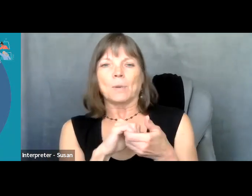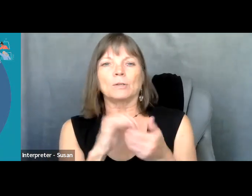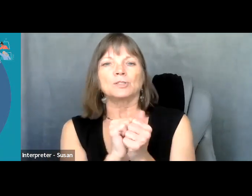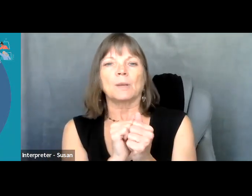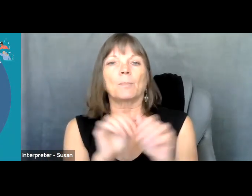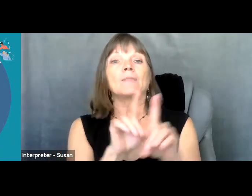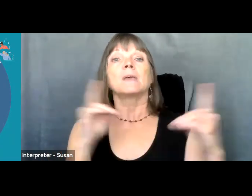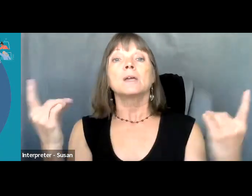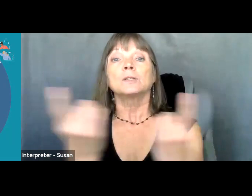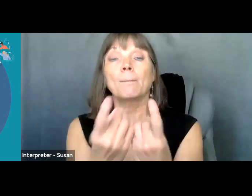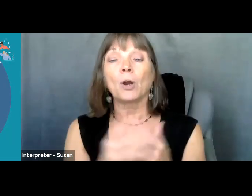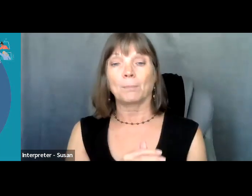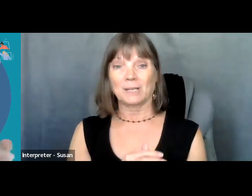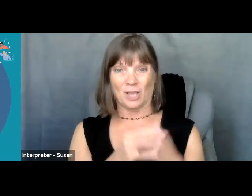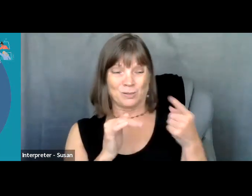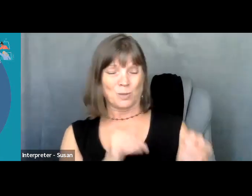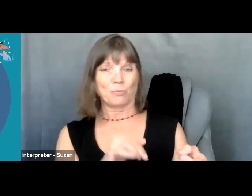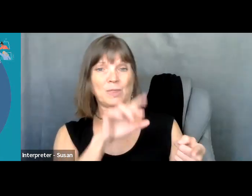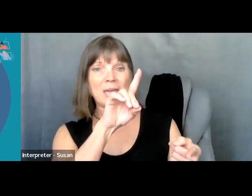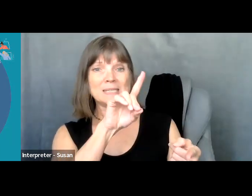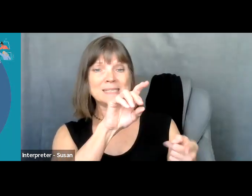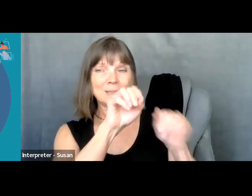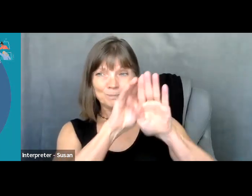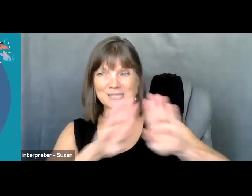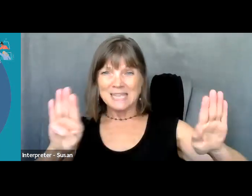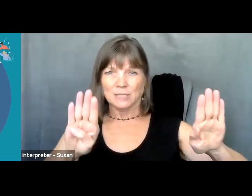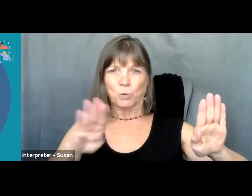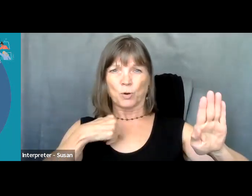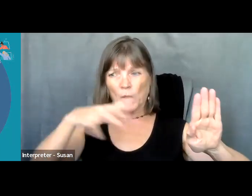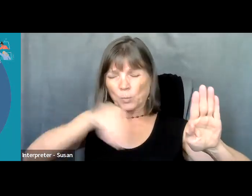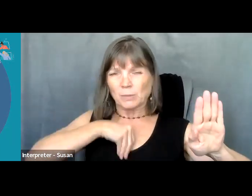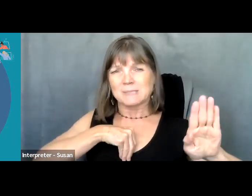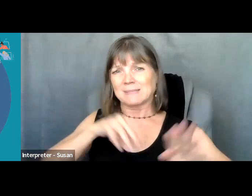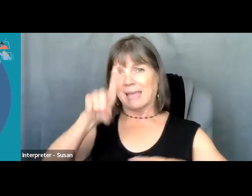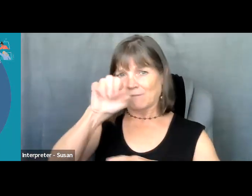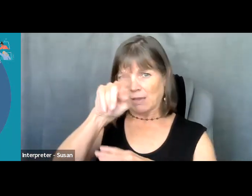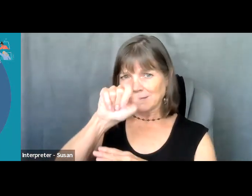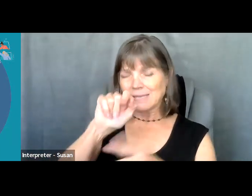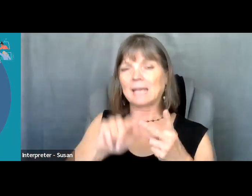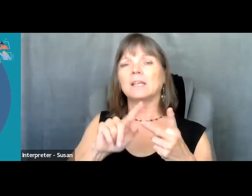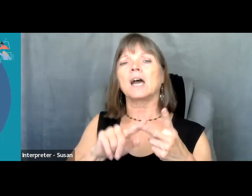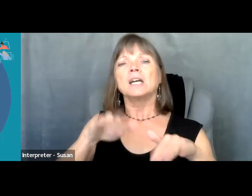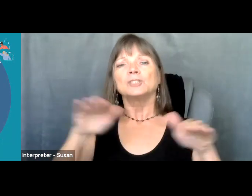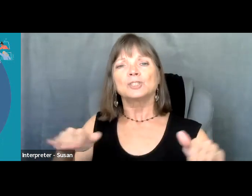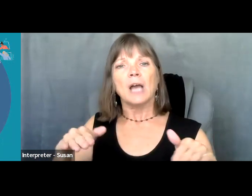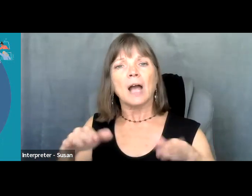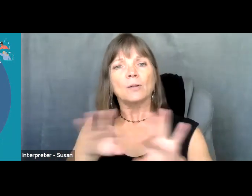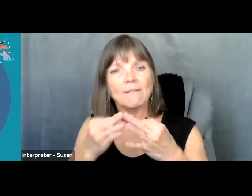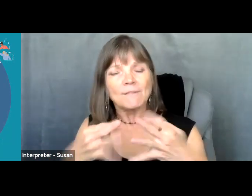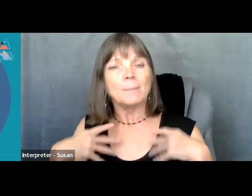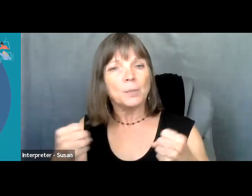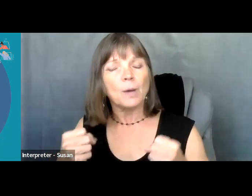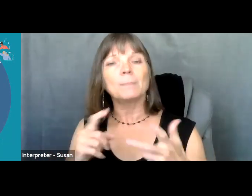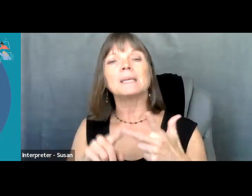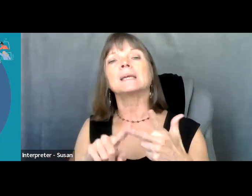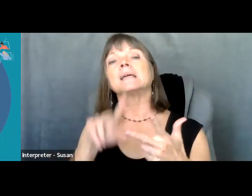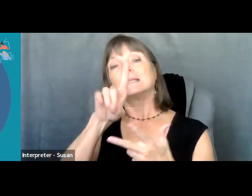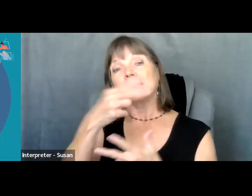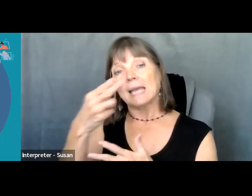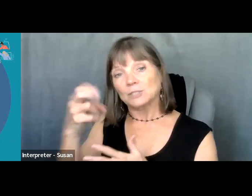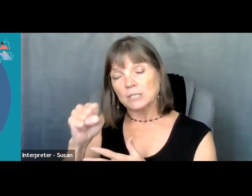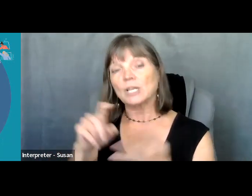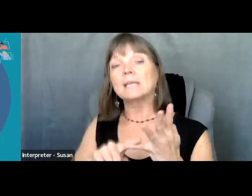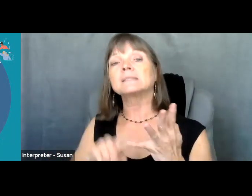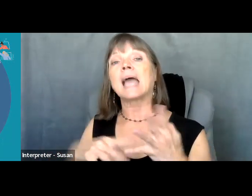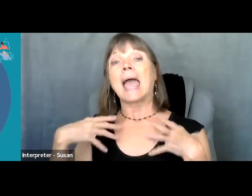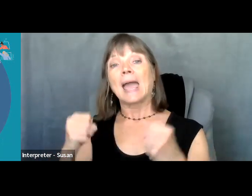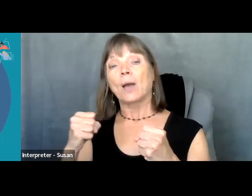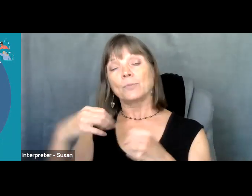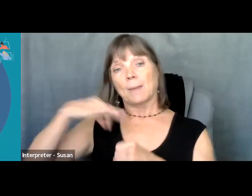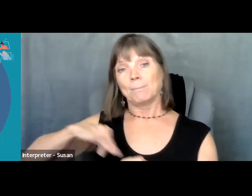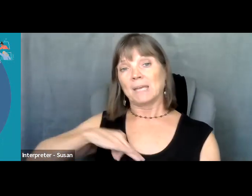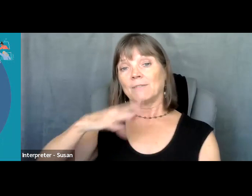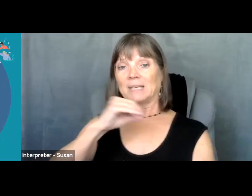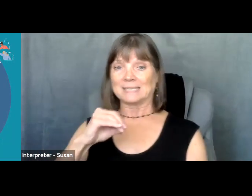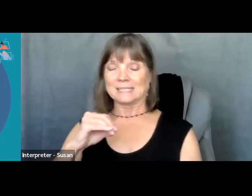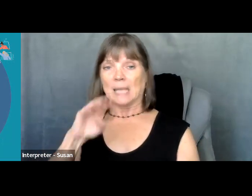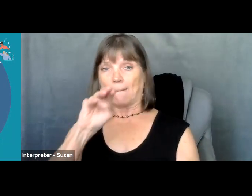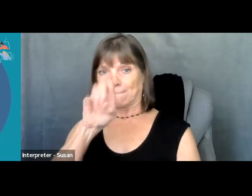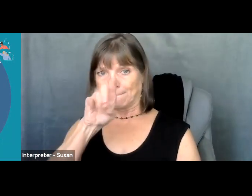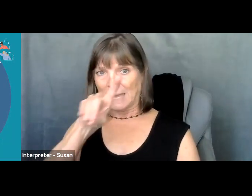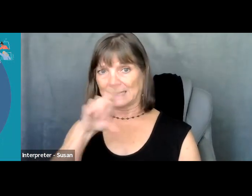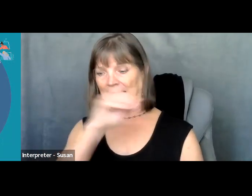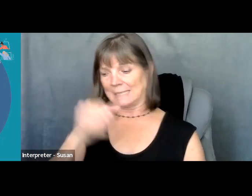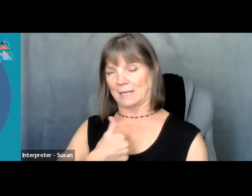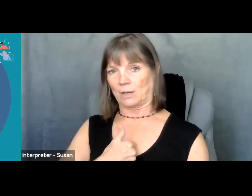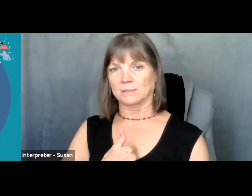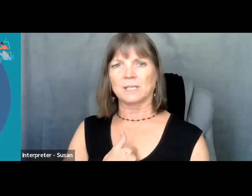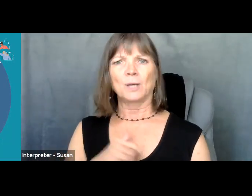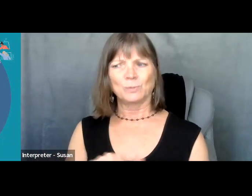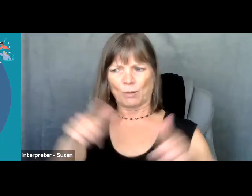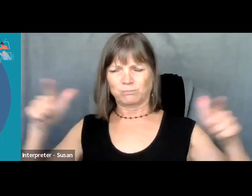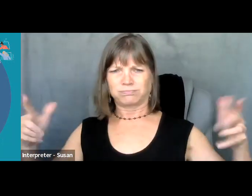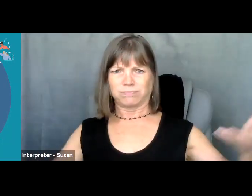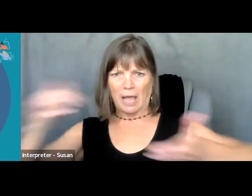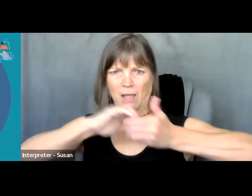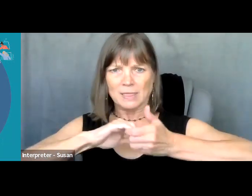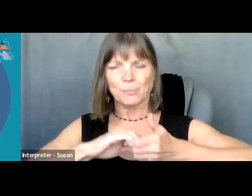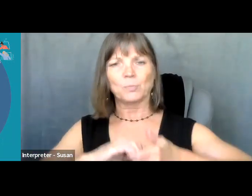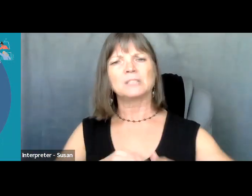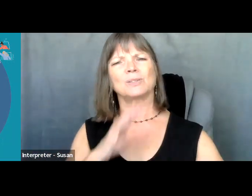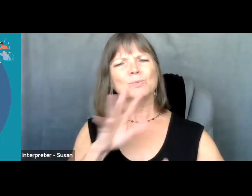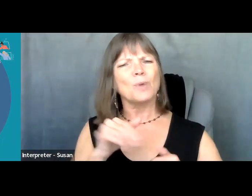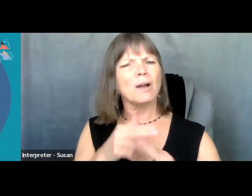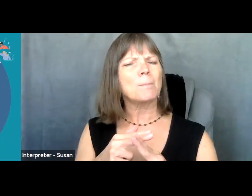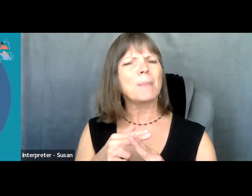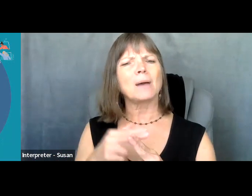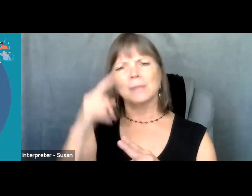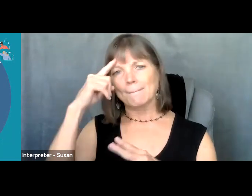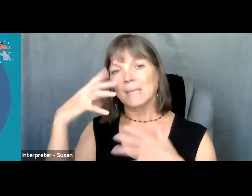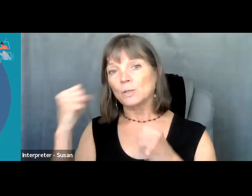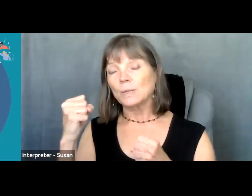Kelly Crosbie (she/her): so This is a dashboard where we're getting data and we got input from division of childhood. Well-being Dss, our seed operated healthcare facilities, health benefits our medicaid team, and of course, that so big partnership here to talk about the metrics that matter most toward mental health substance Use Ivd: